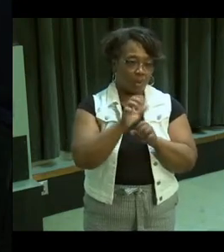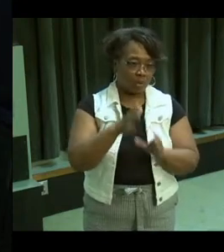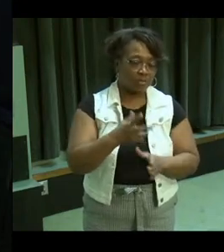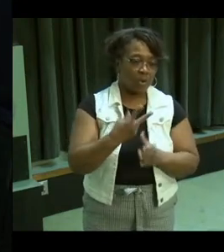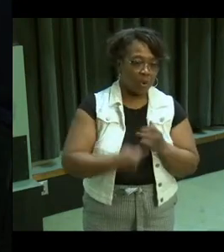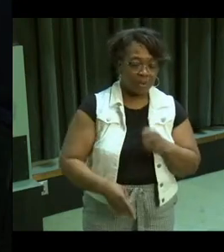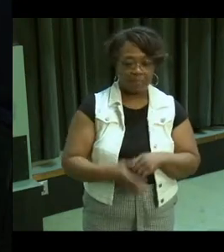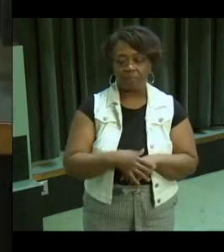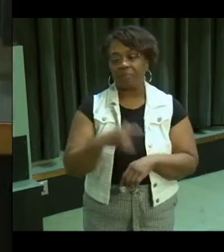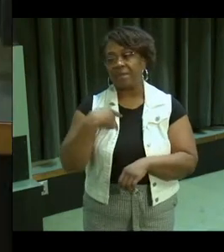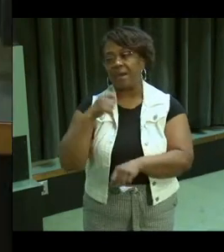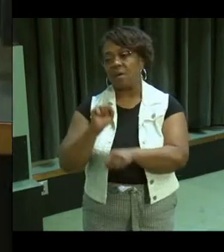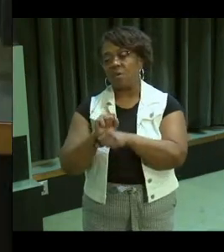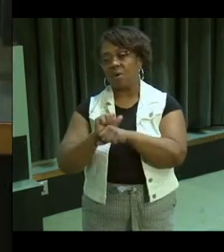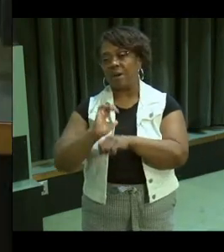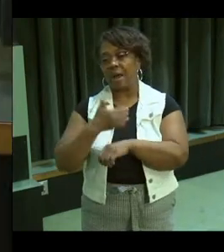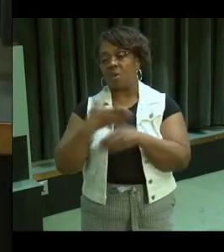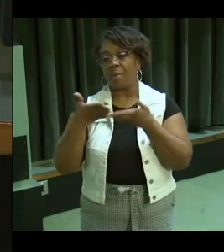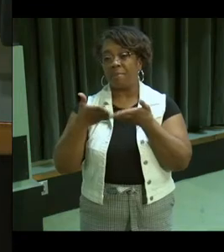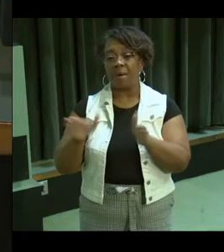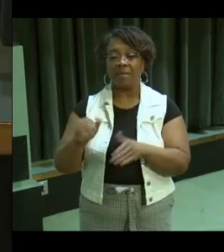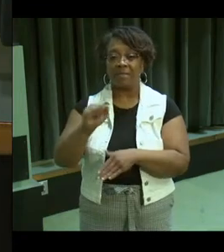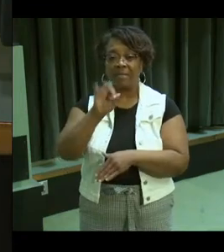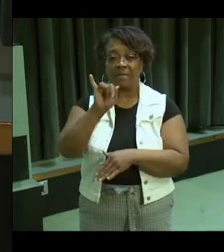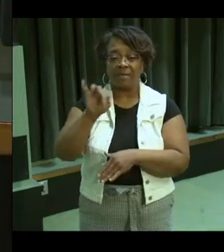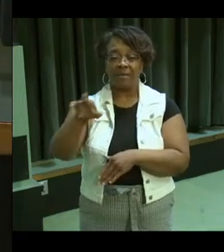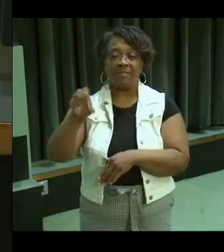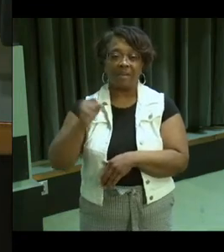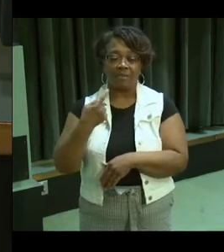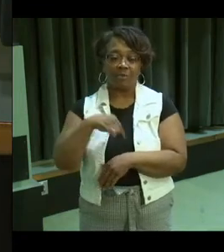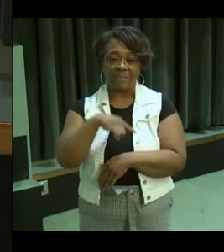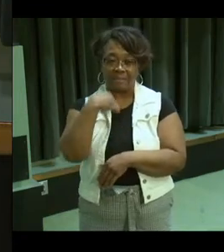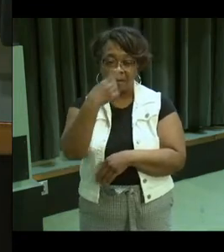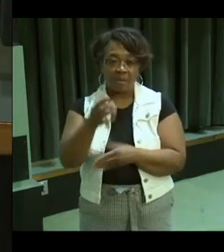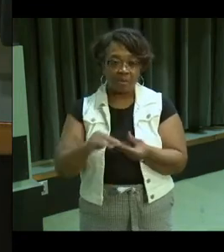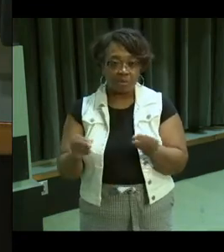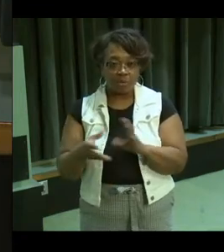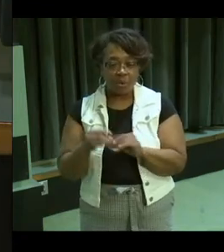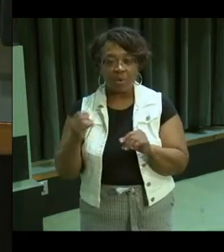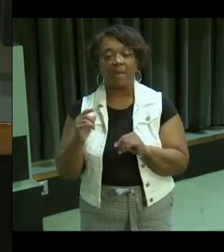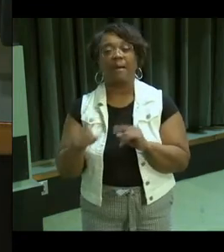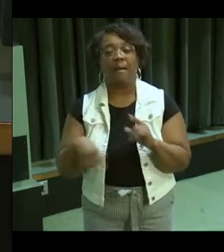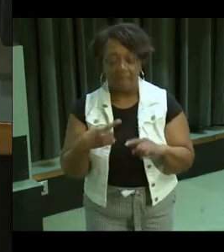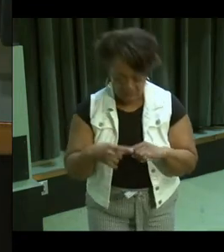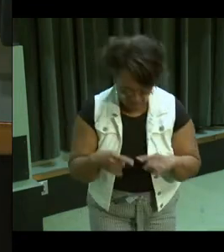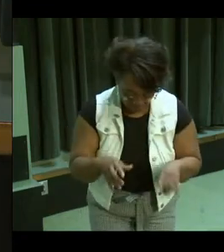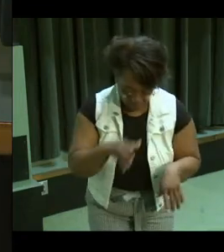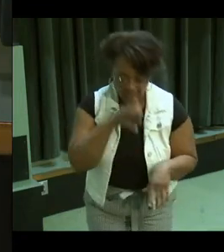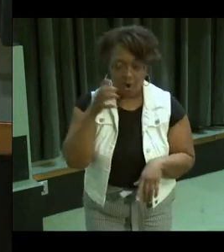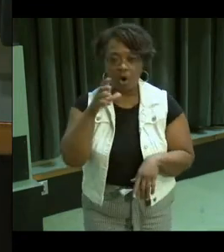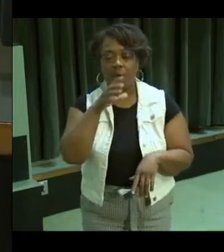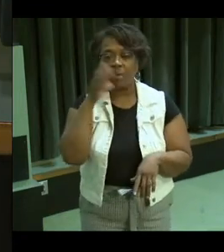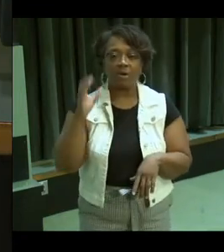So I work in our public